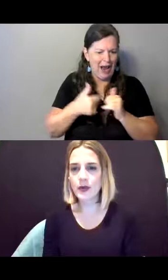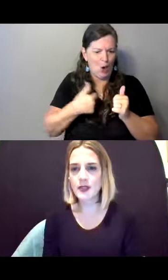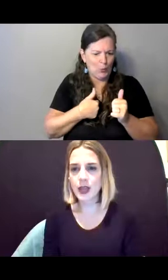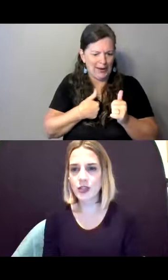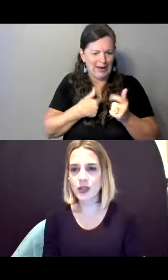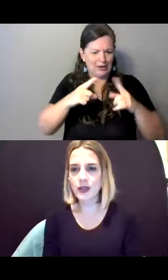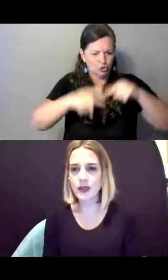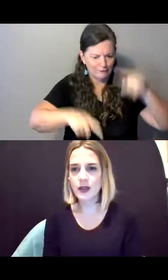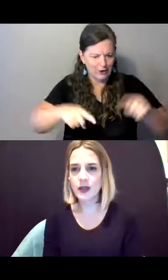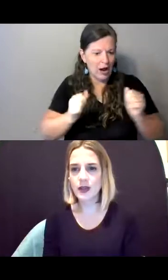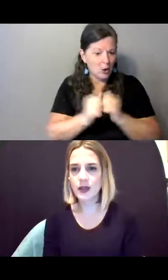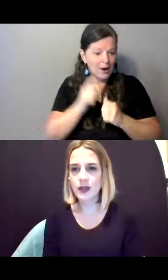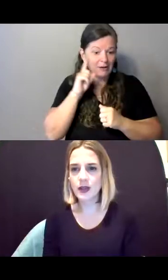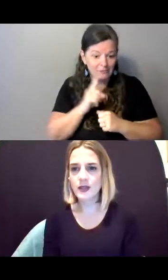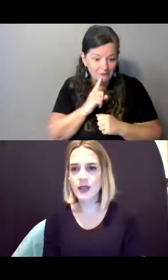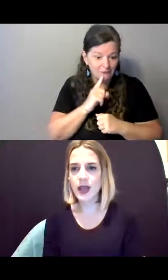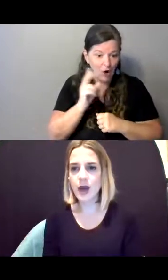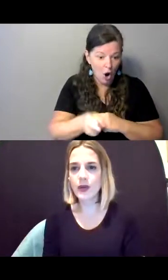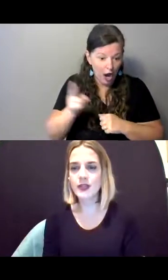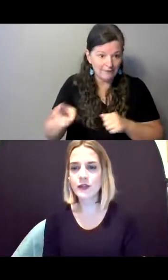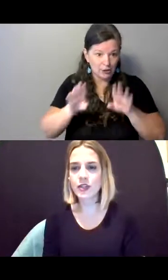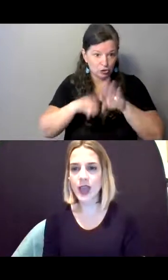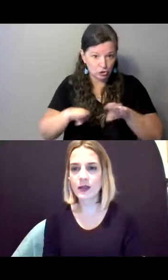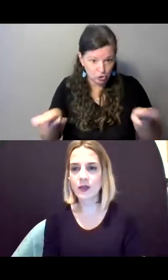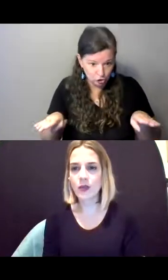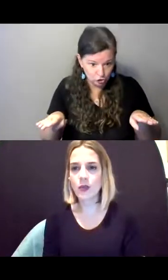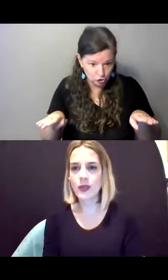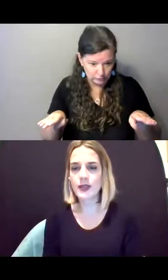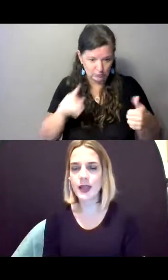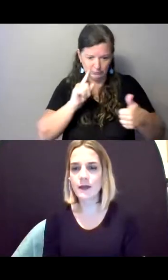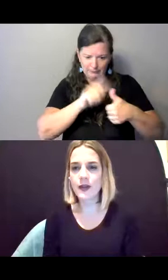presentation and see how we differentiate with Deaf and